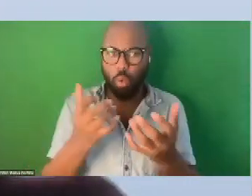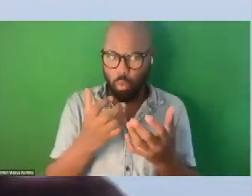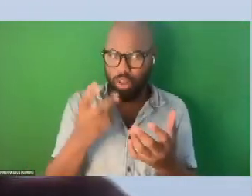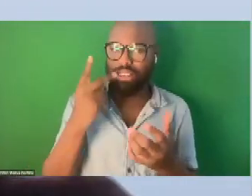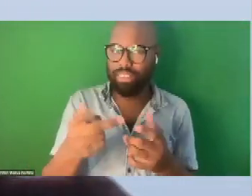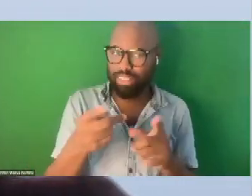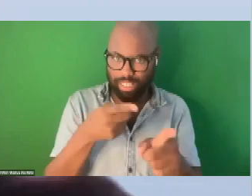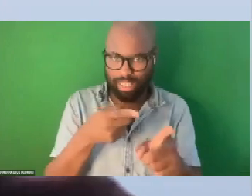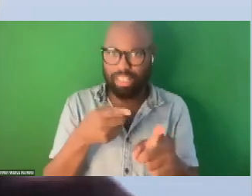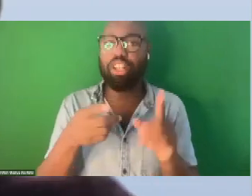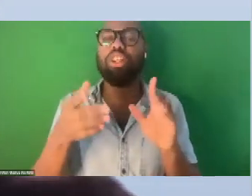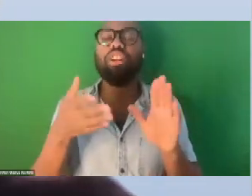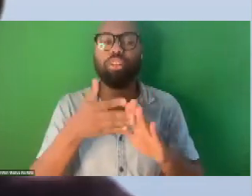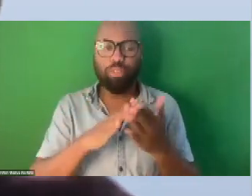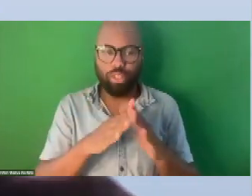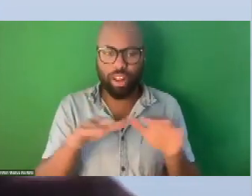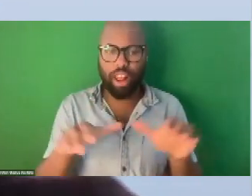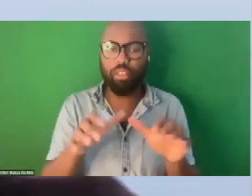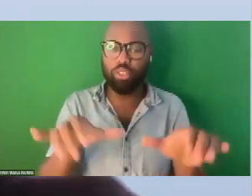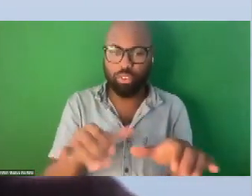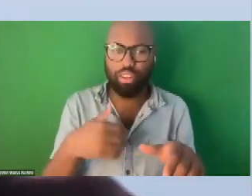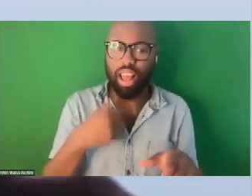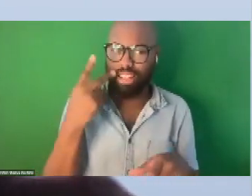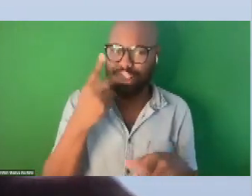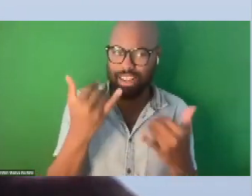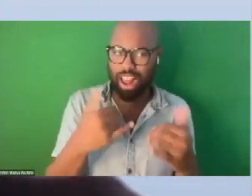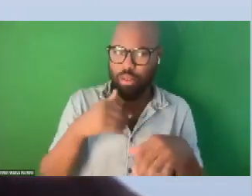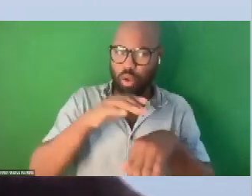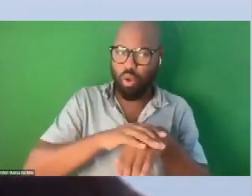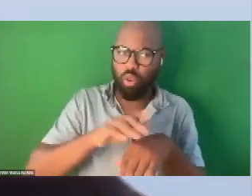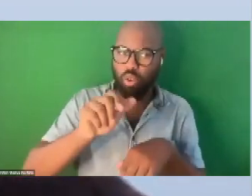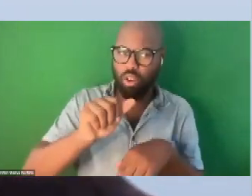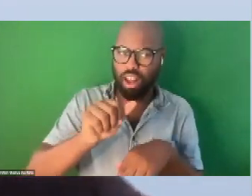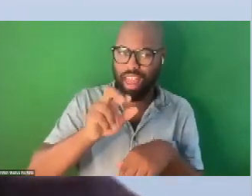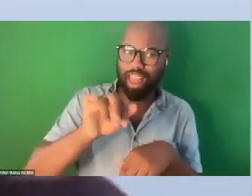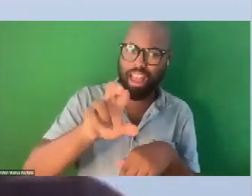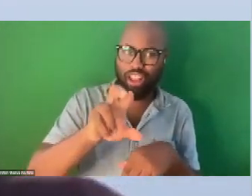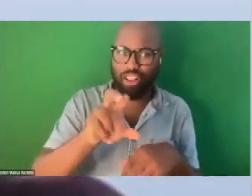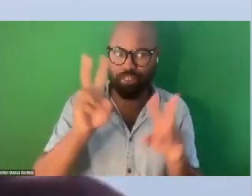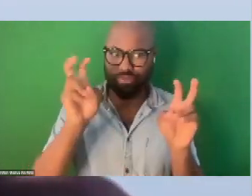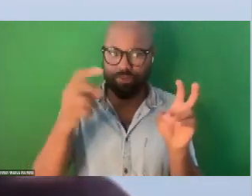It just seems like the general public